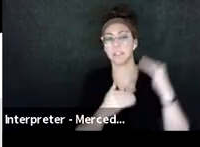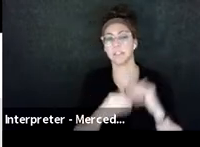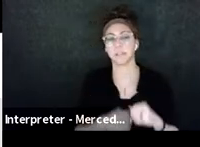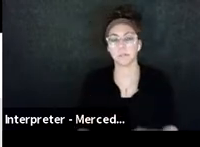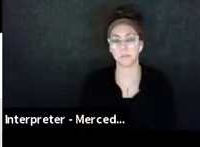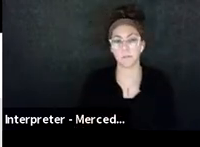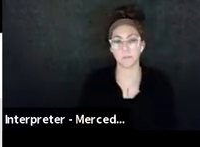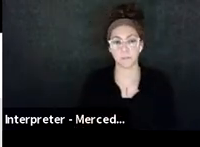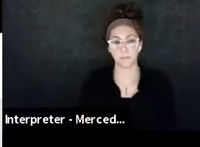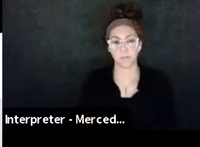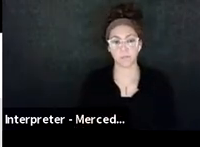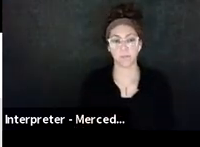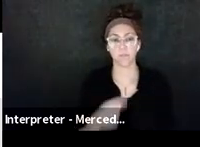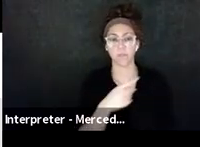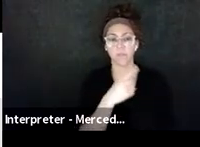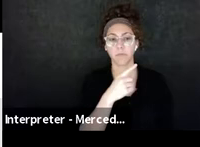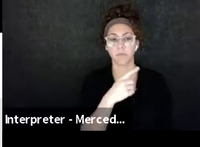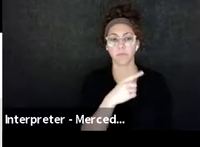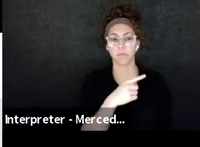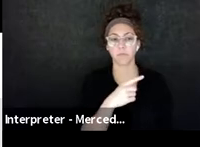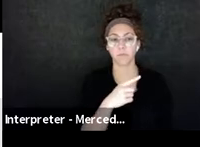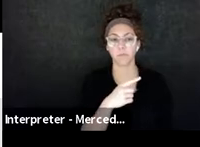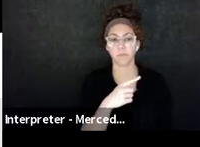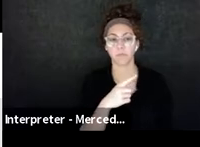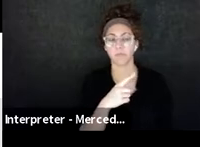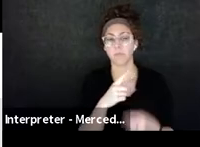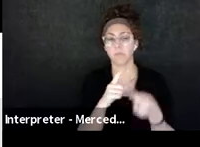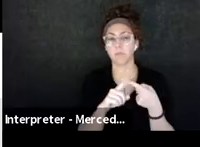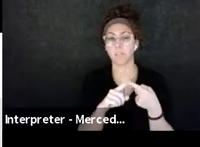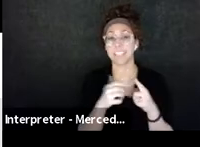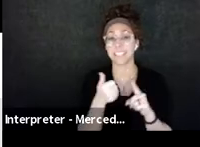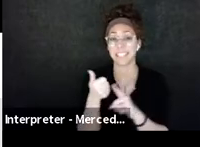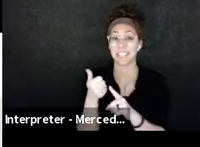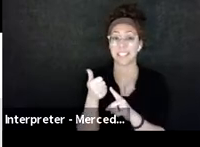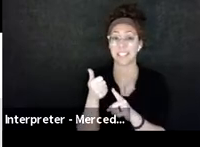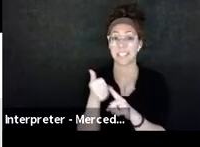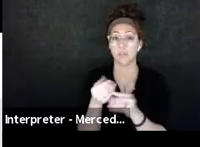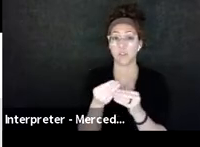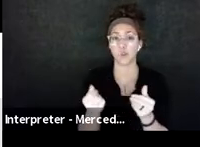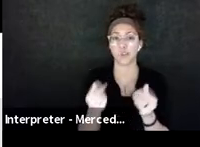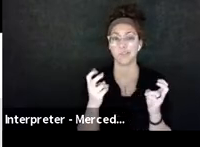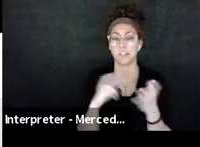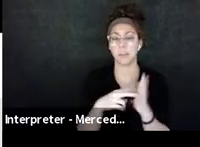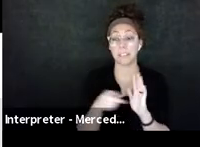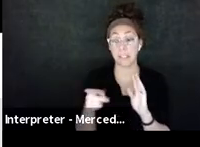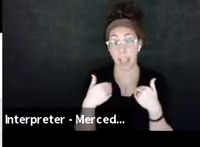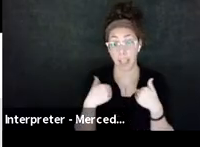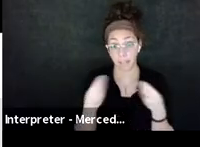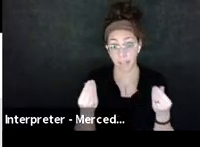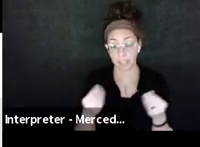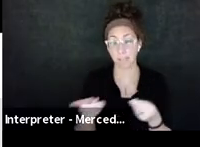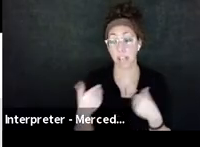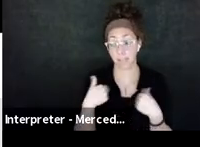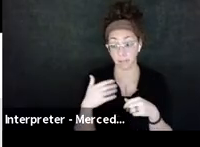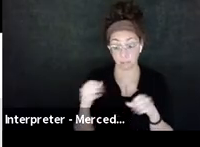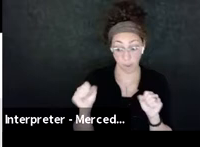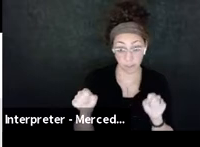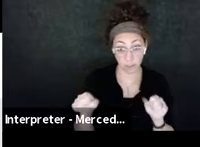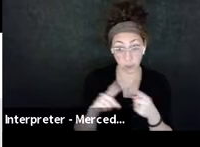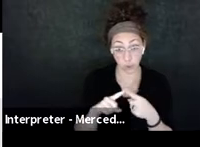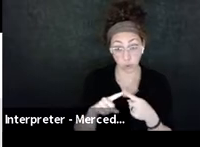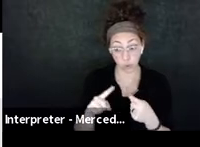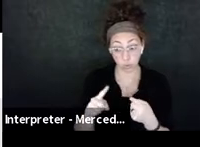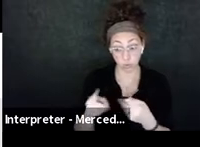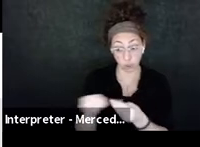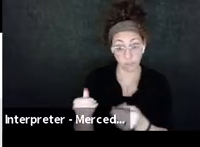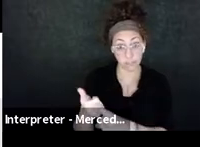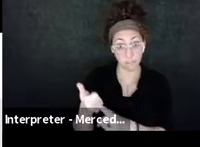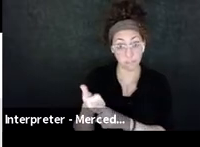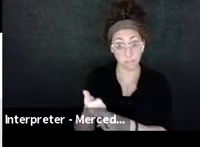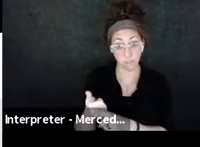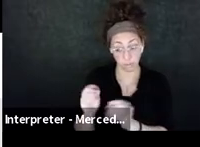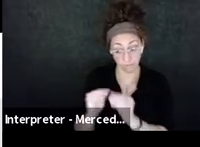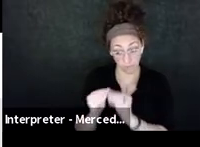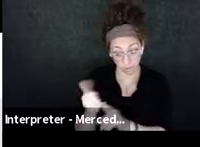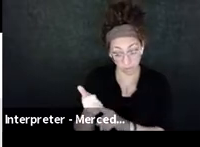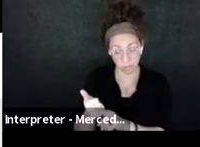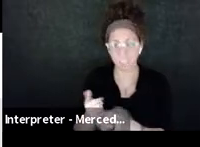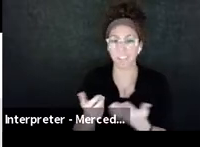maria.rodriguez: And then housing interventions again stuff rested, which you would mean that the client has the funding they have the ability or the resources to be able to self we saw on their own, meaning that they don't have any other type of assistance.